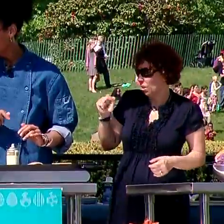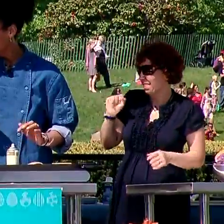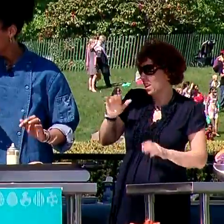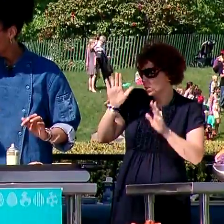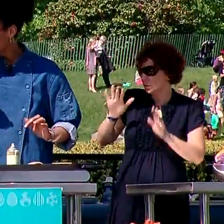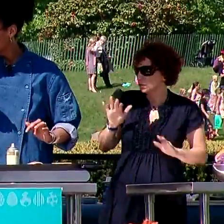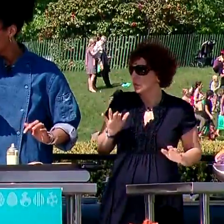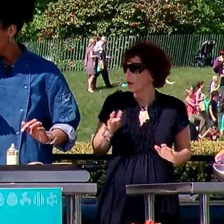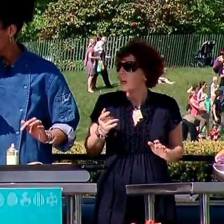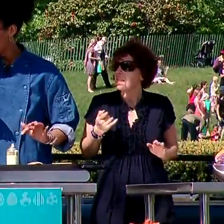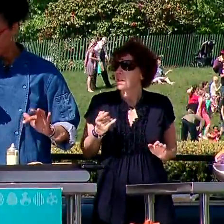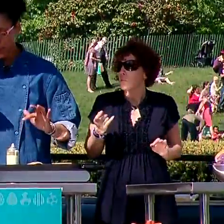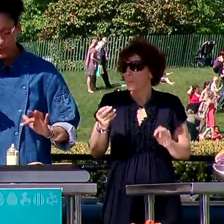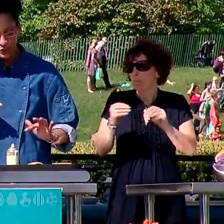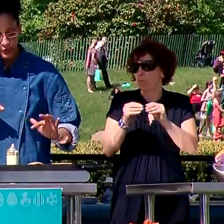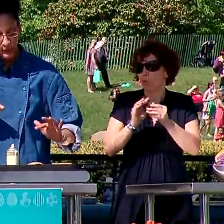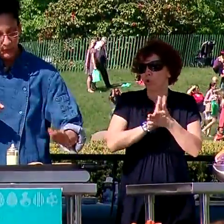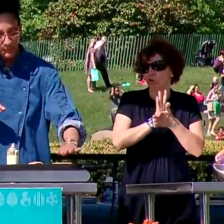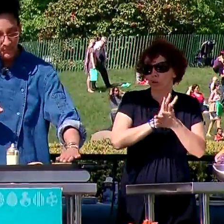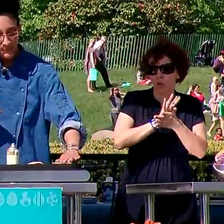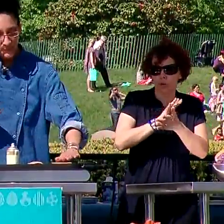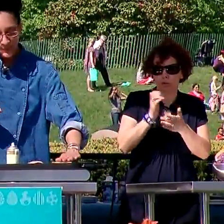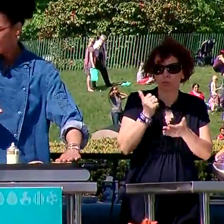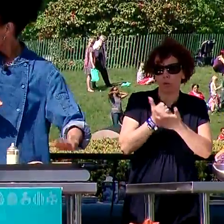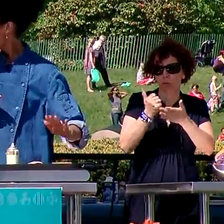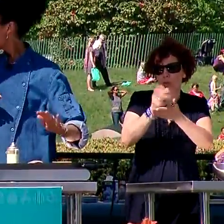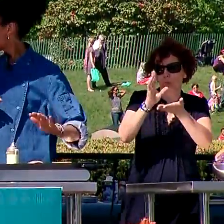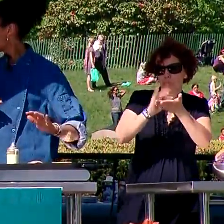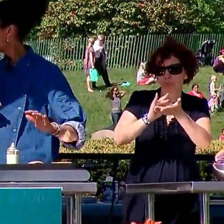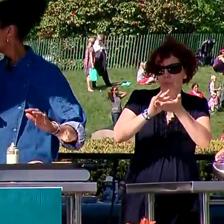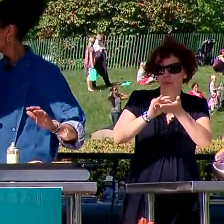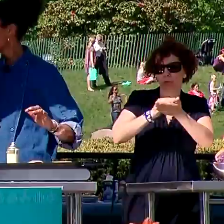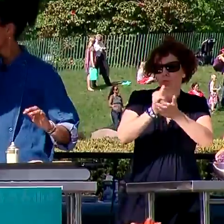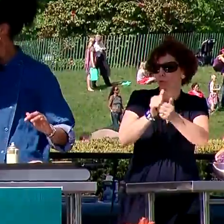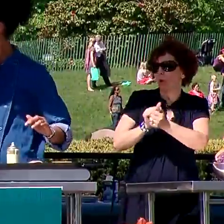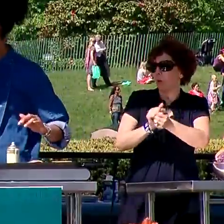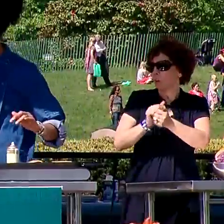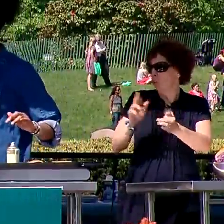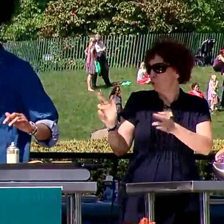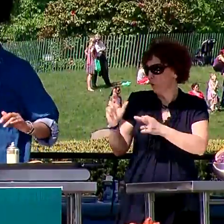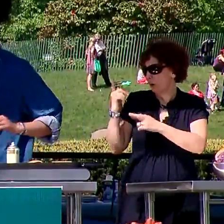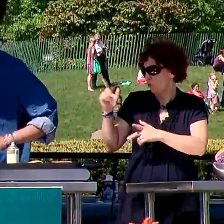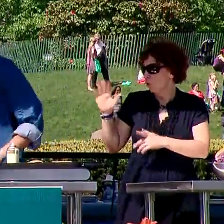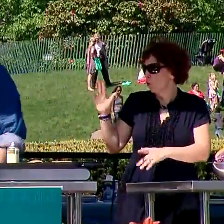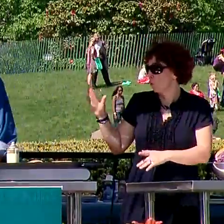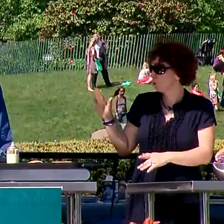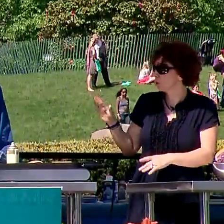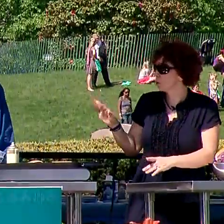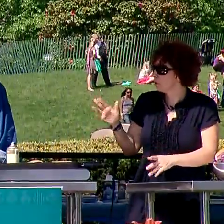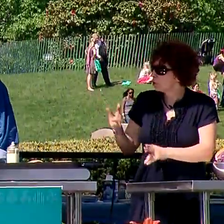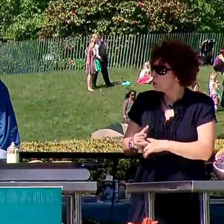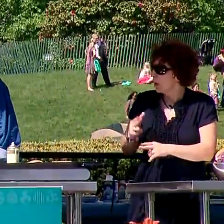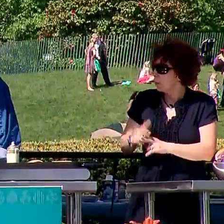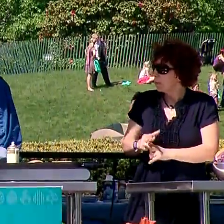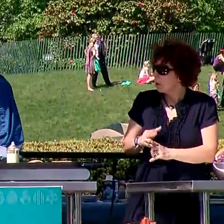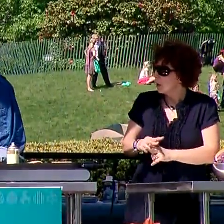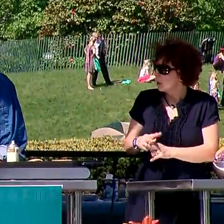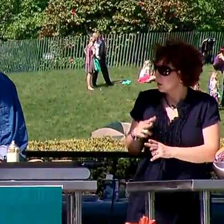And then a little more cheese on top for glue. And are you ready for yours? What's your name? Child: Isabelle. Carla Hall: Elizabeth?